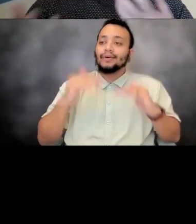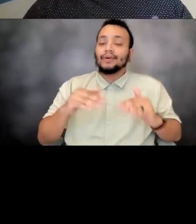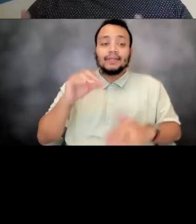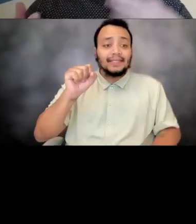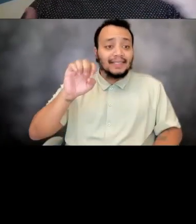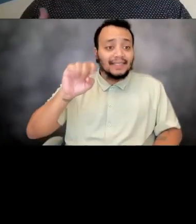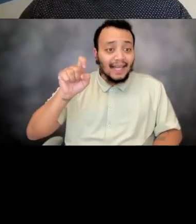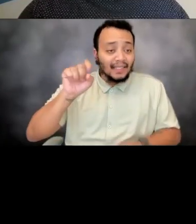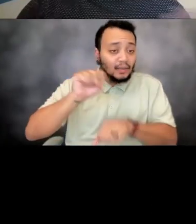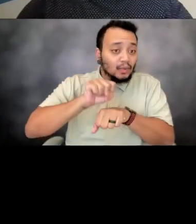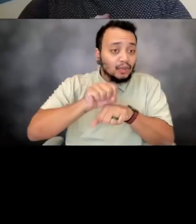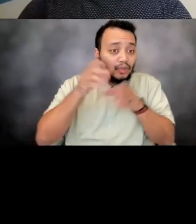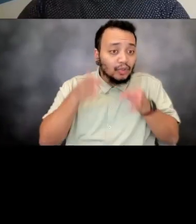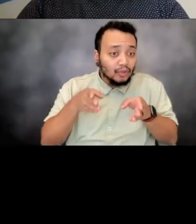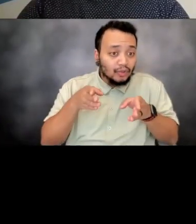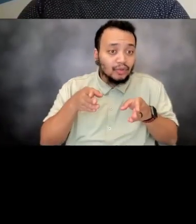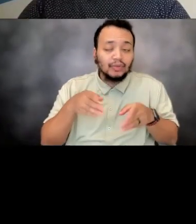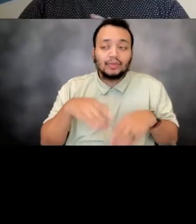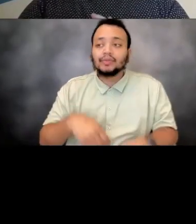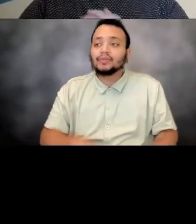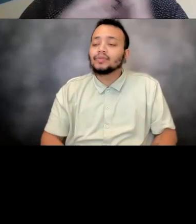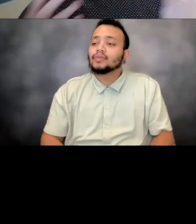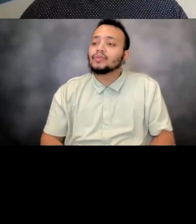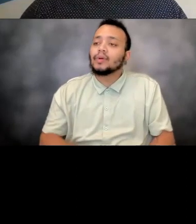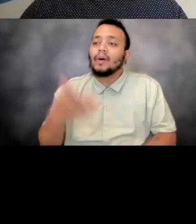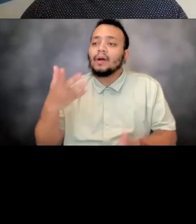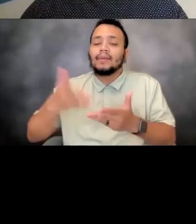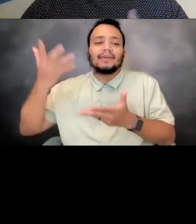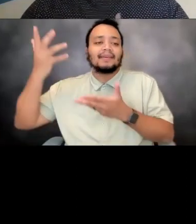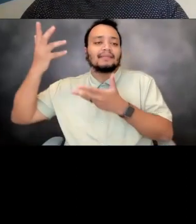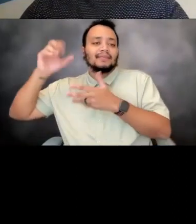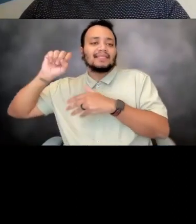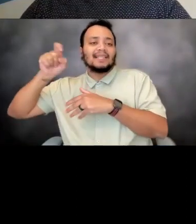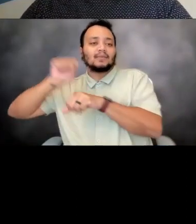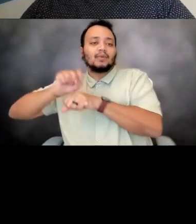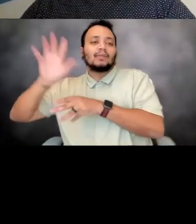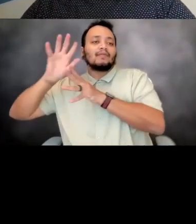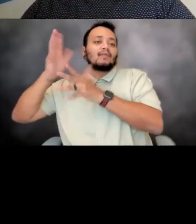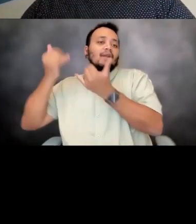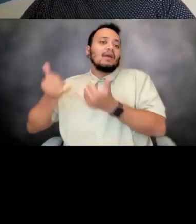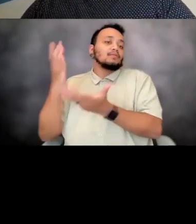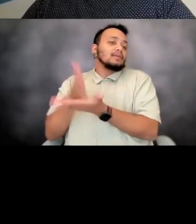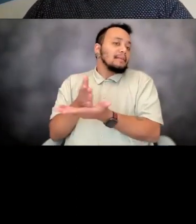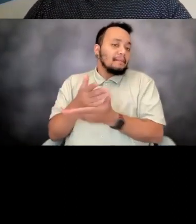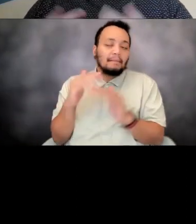or people who have done sex work in the past, survivors who are formerly incarcerated,